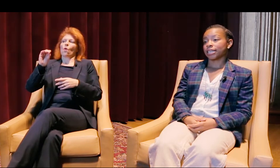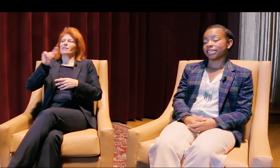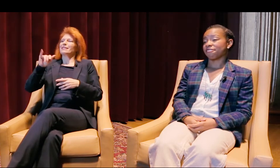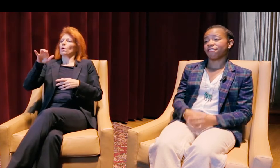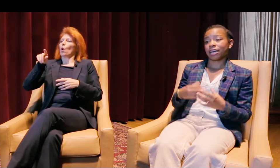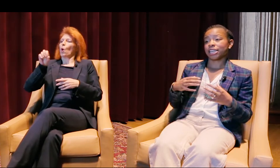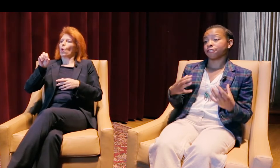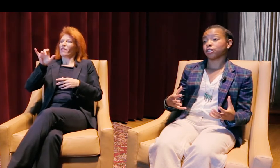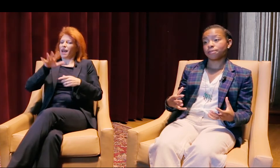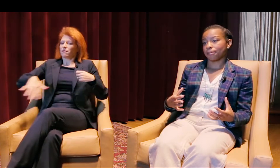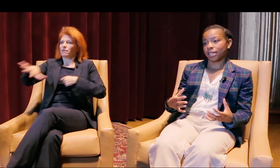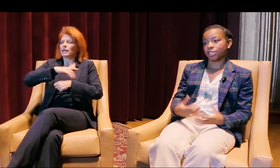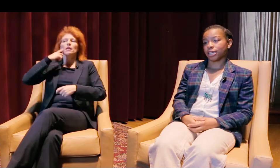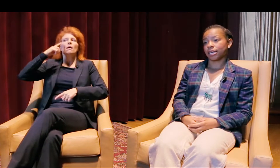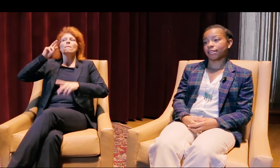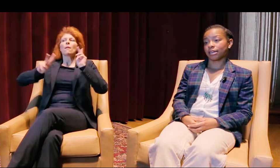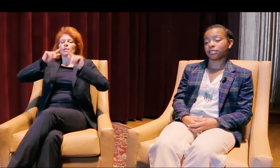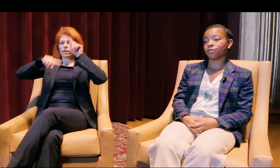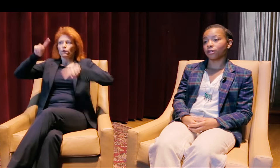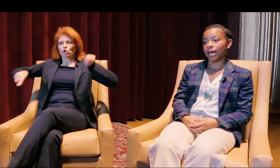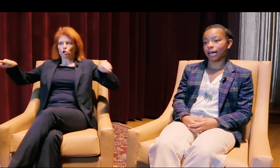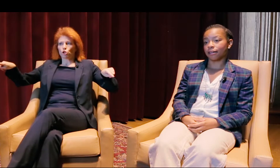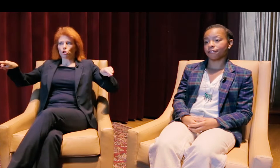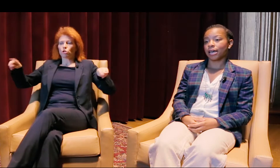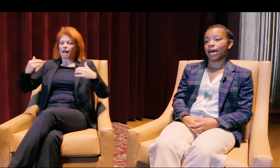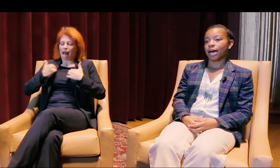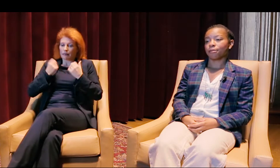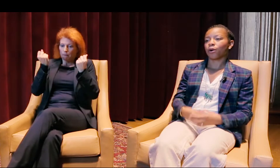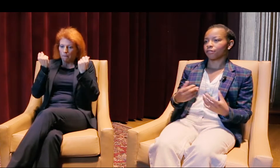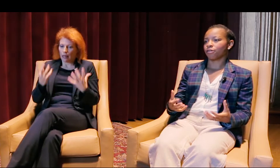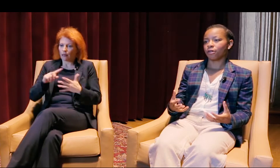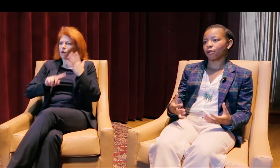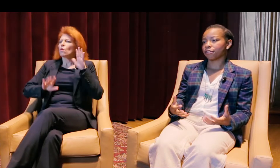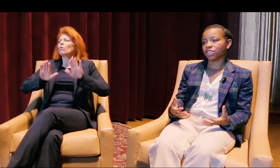is a very diverse population that is full of wonderful refugee families,